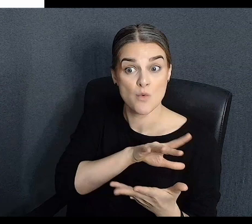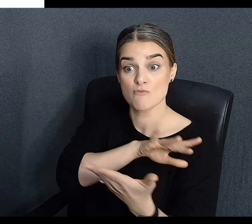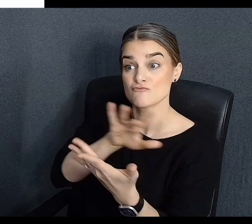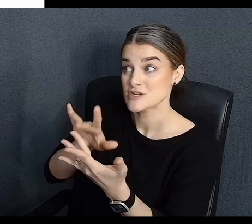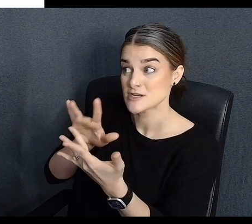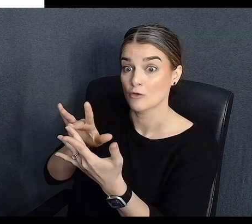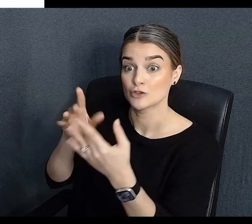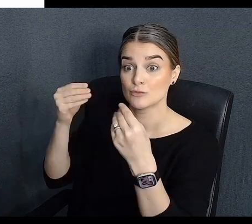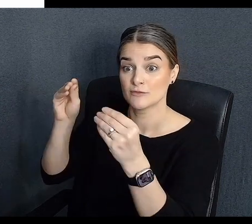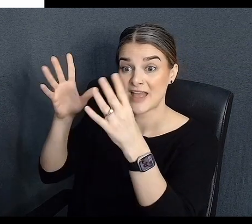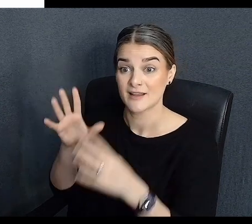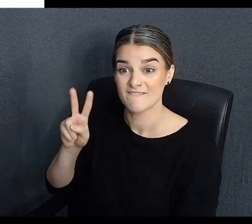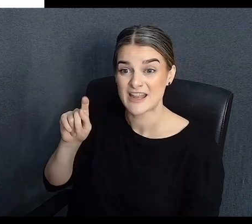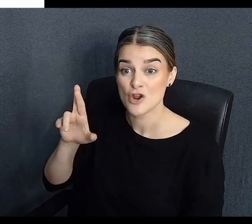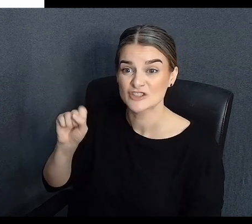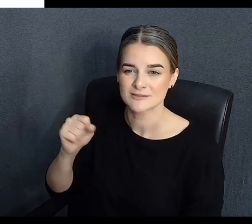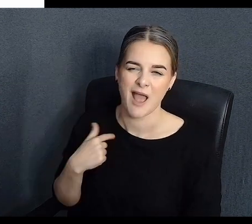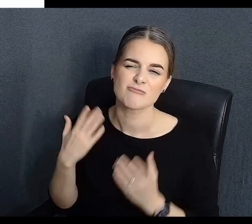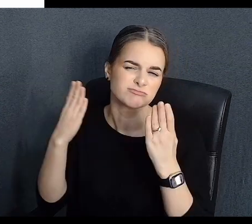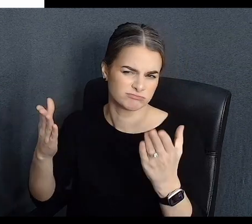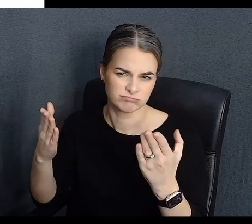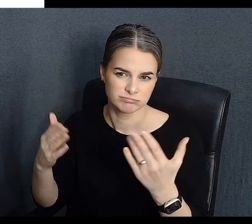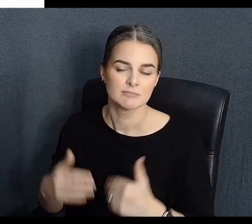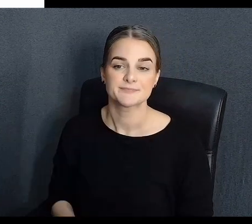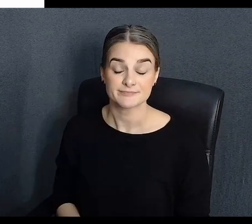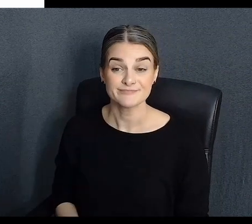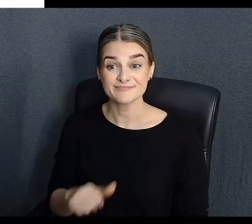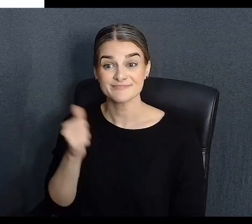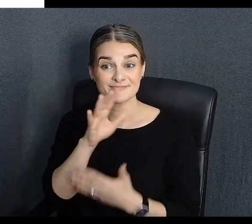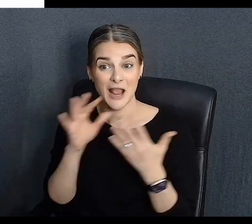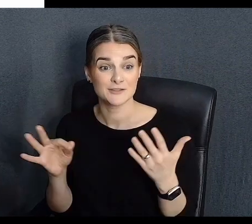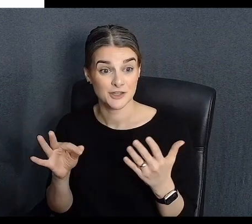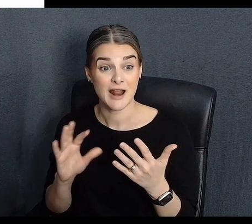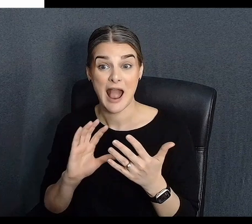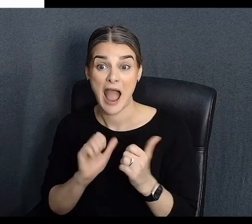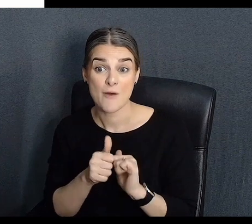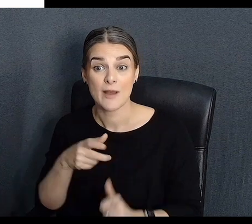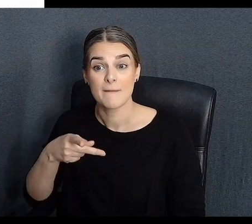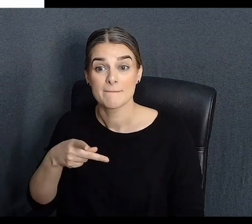Other options for device loans would be through PaTTAN, and that is for school districts.